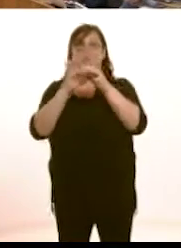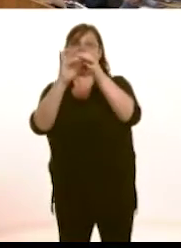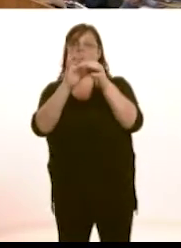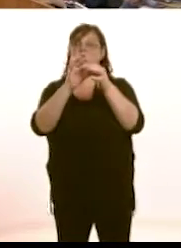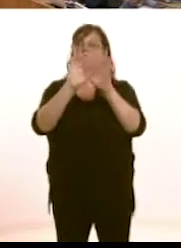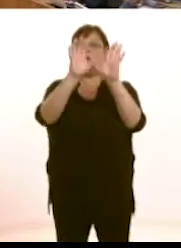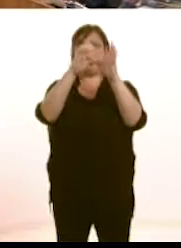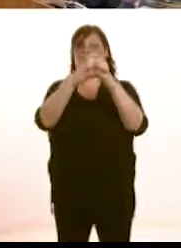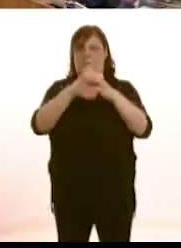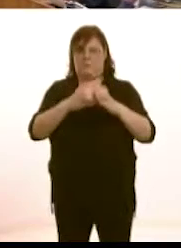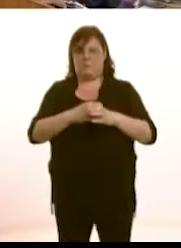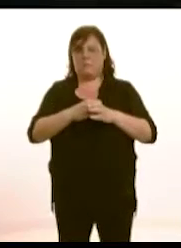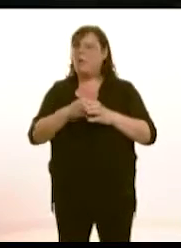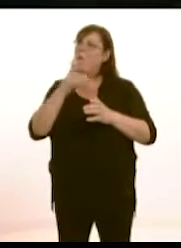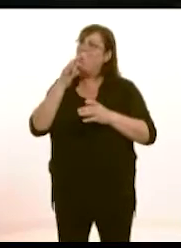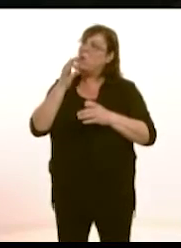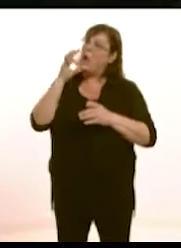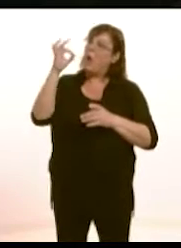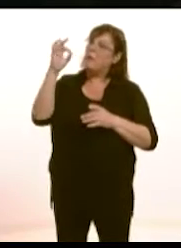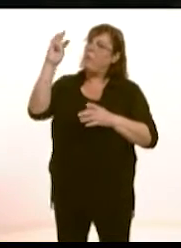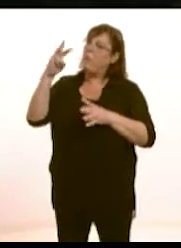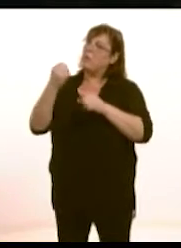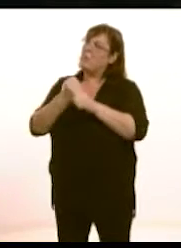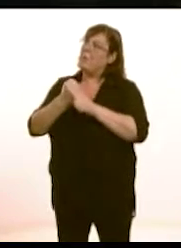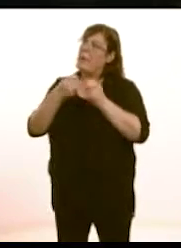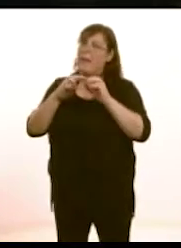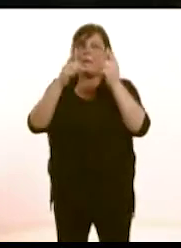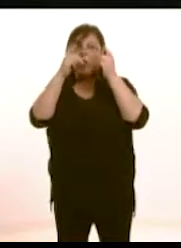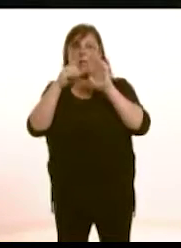set out whether you are intending to make legislative changes similar to those of the